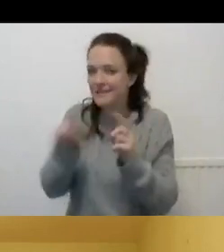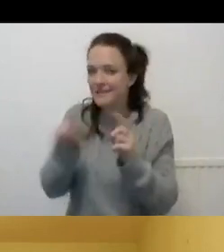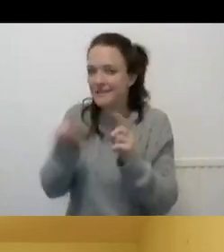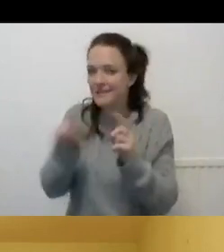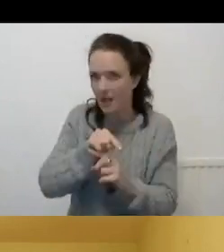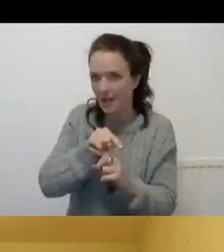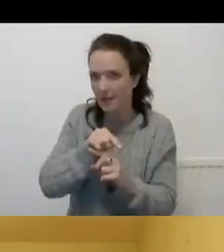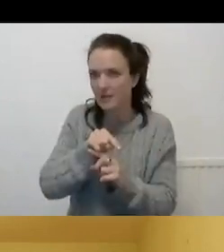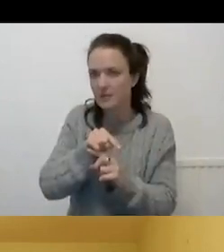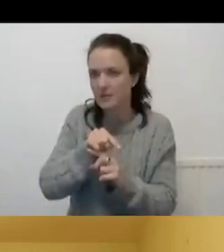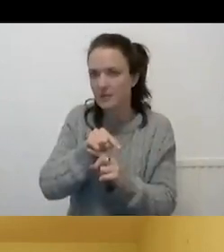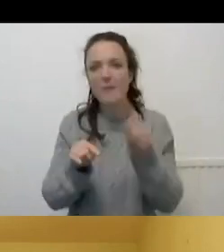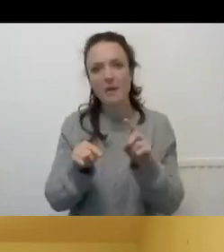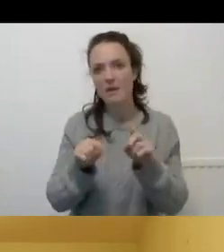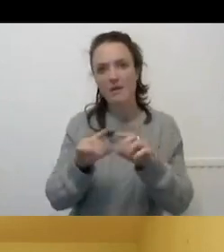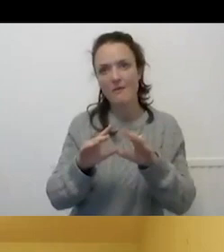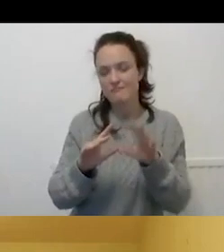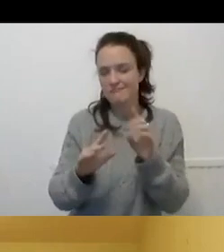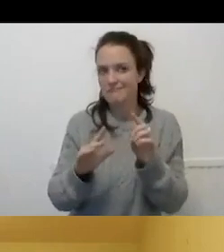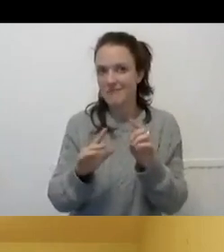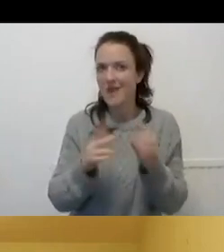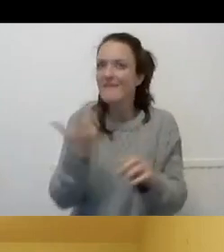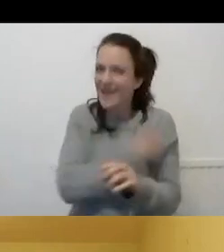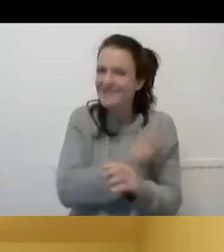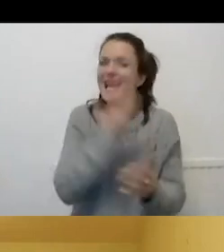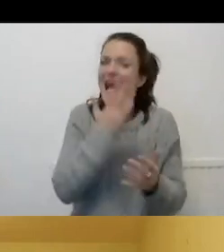However, there's no reason to think that this vaccine won't be safe from pregnancy. And